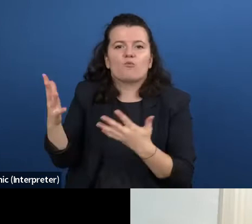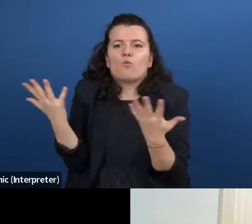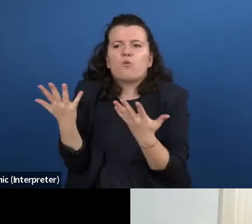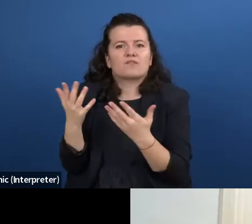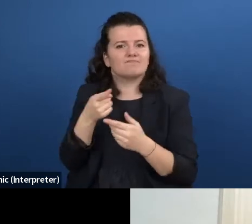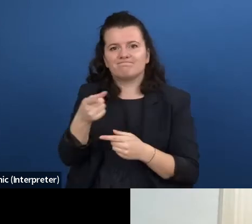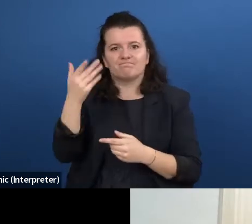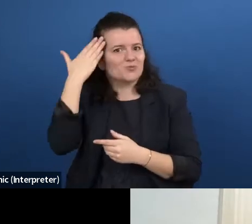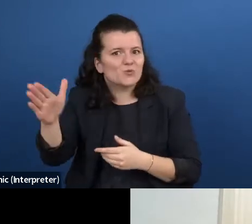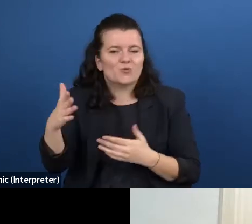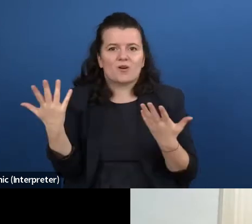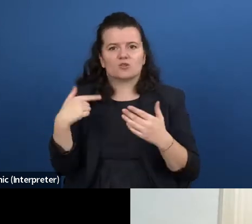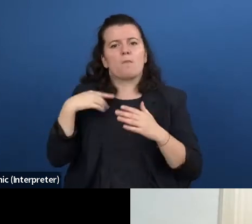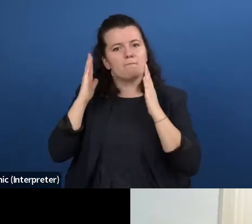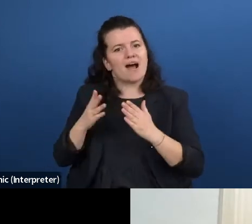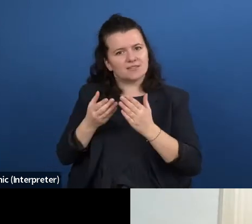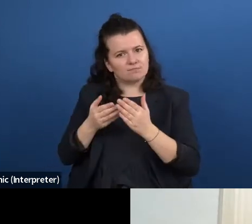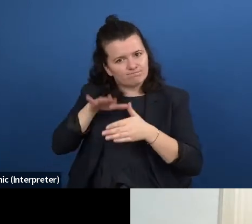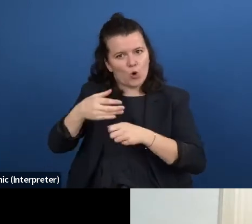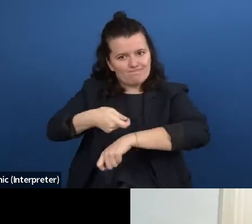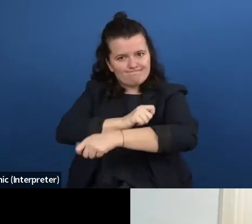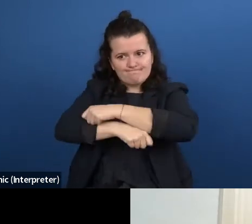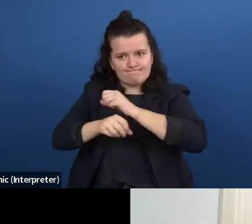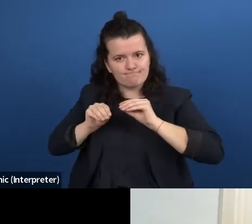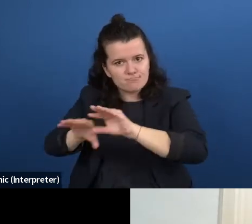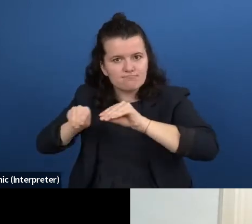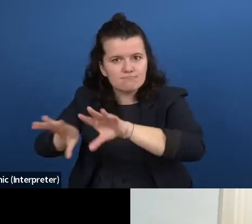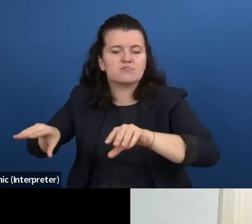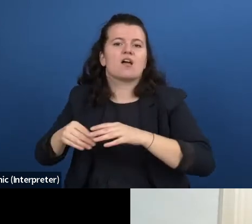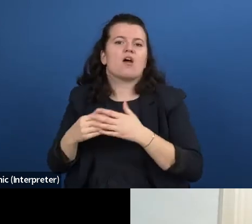But it is also a lack of our awareness of states and stakeholders.